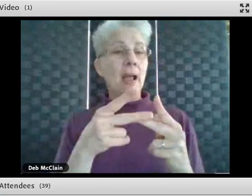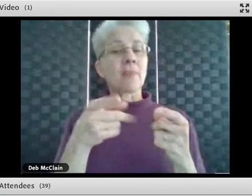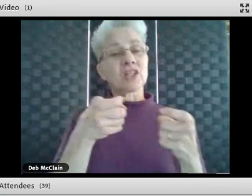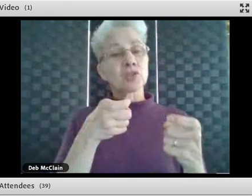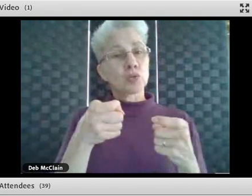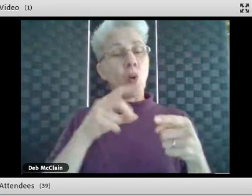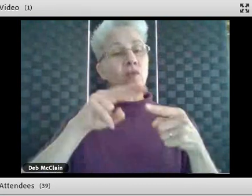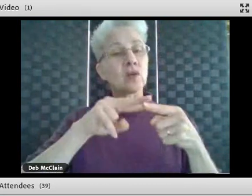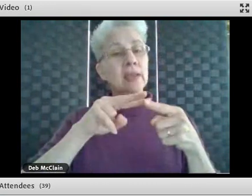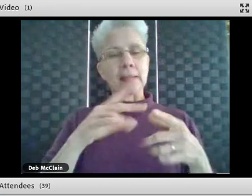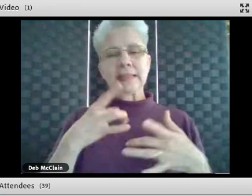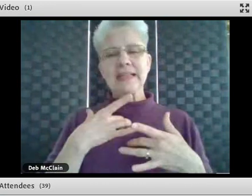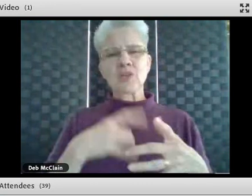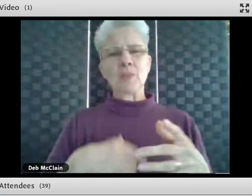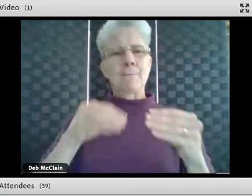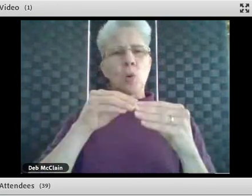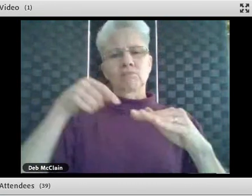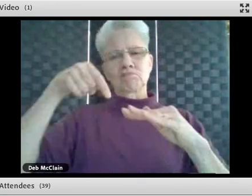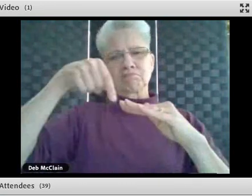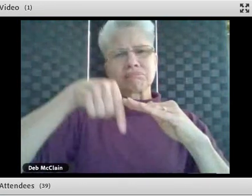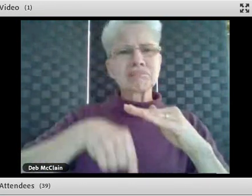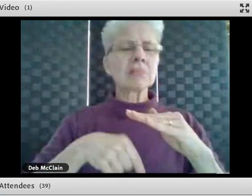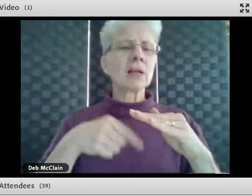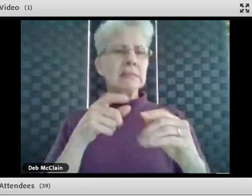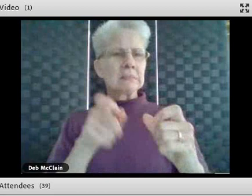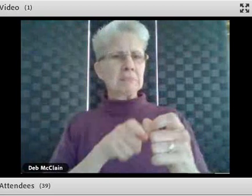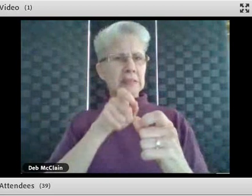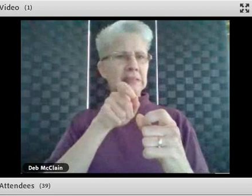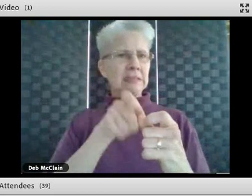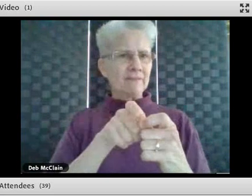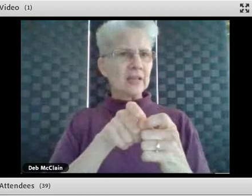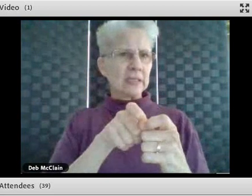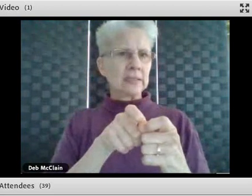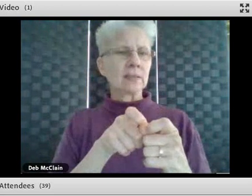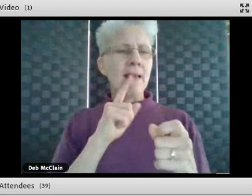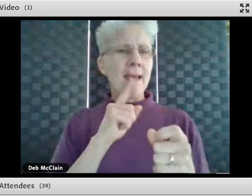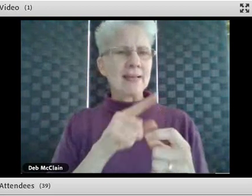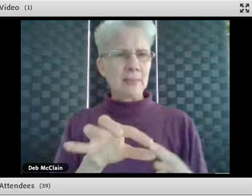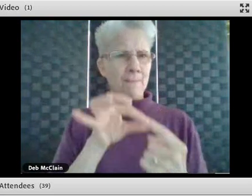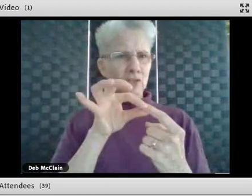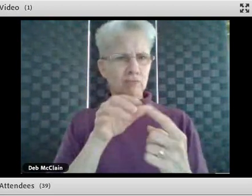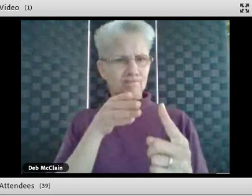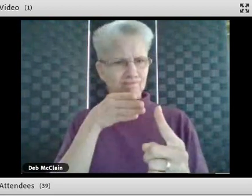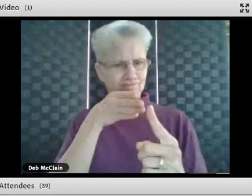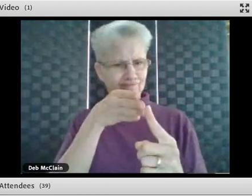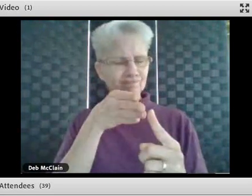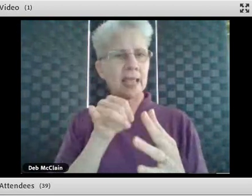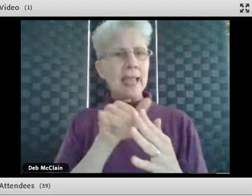It tends to be a much more specific and specialized in the terminology it includes.